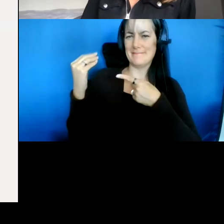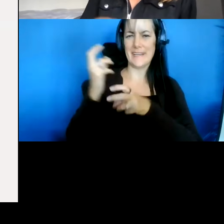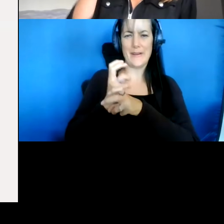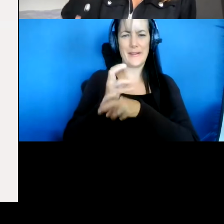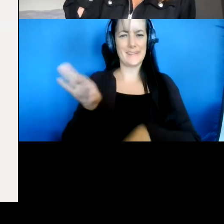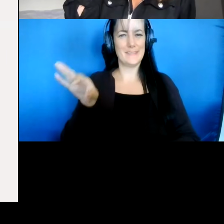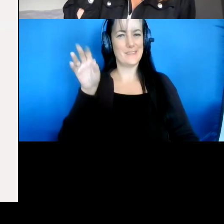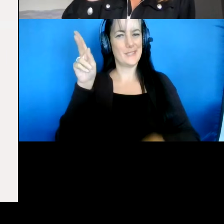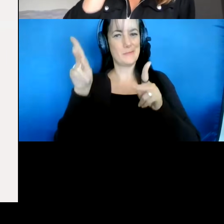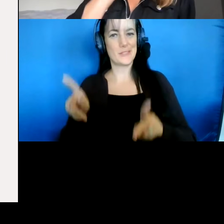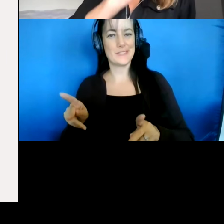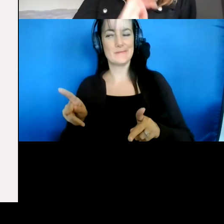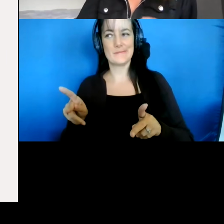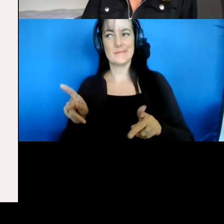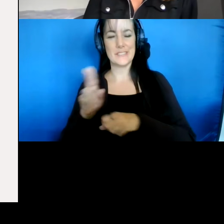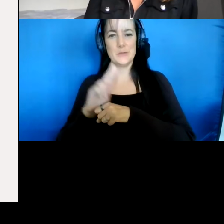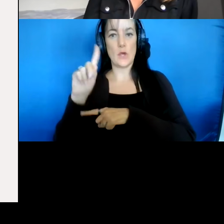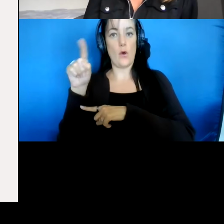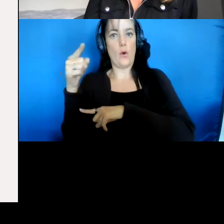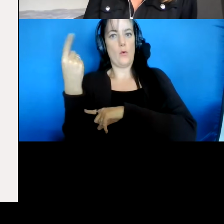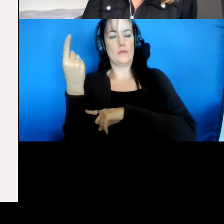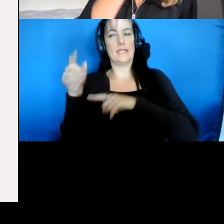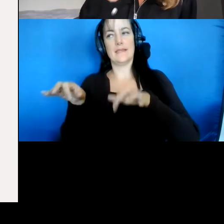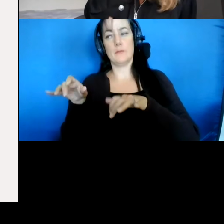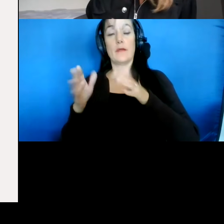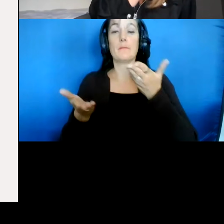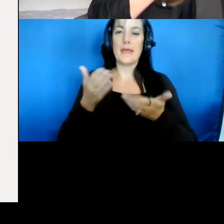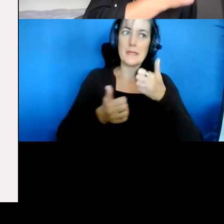You might find somebody who predominantly uses the keyboard to, but finding somebody